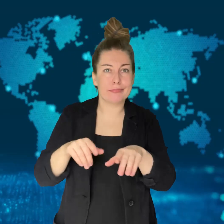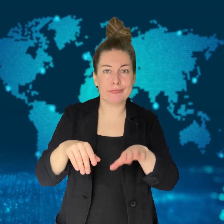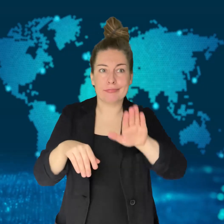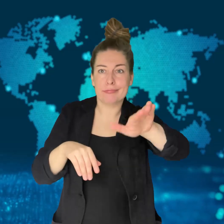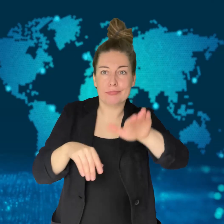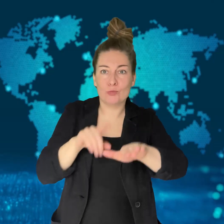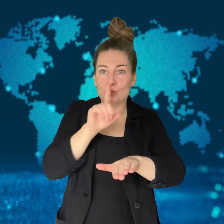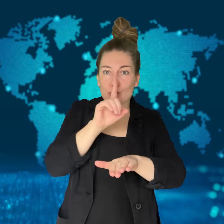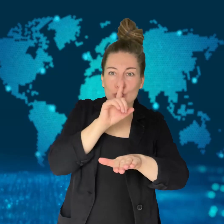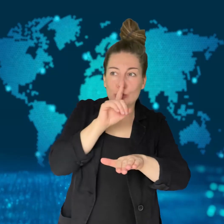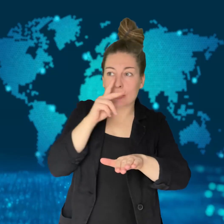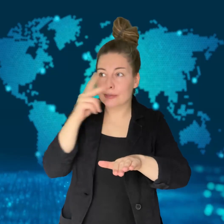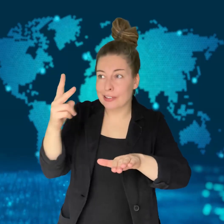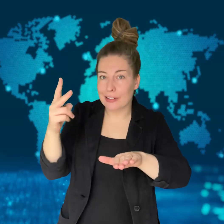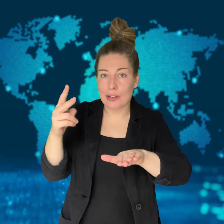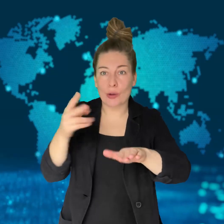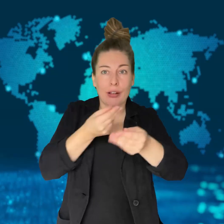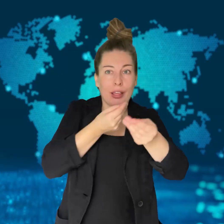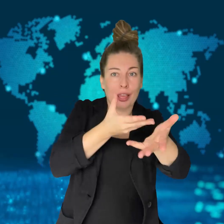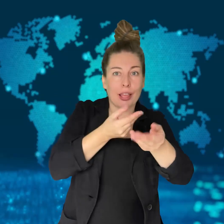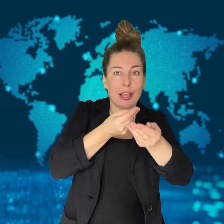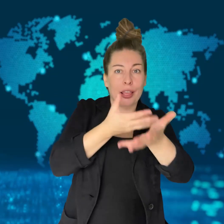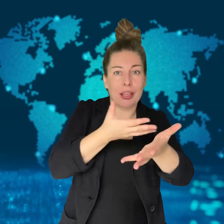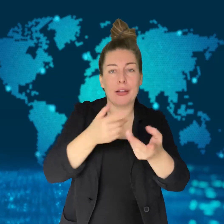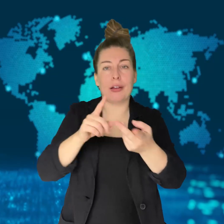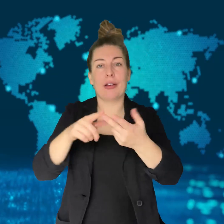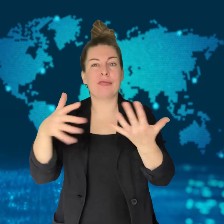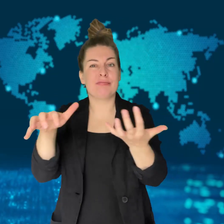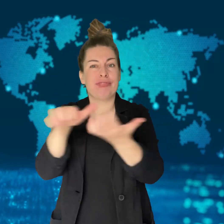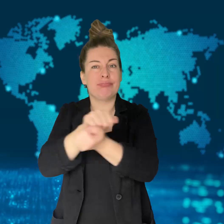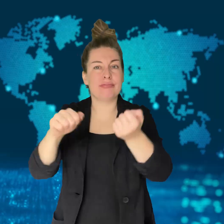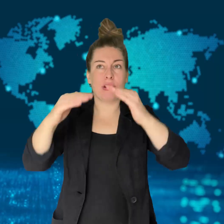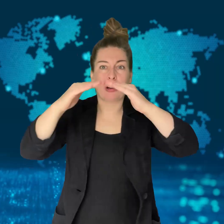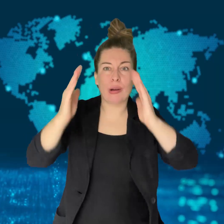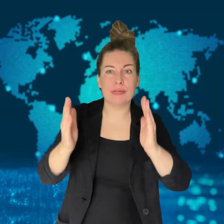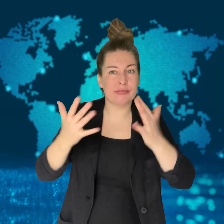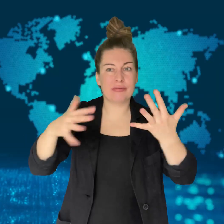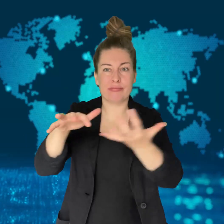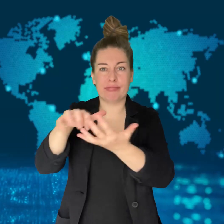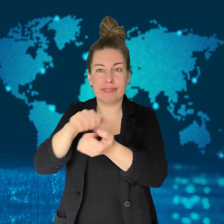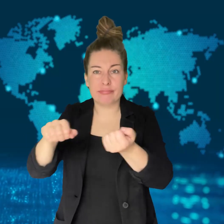inciting mutiny, and disturbance.